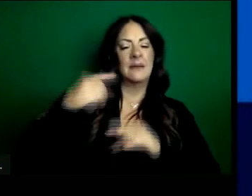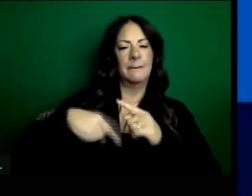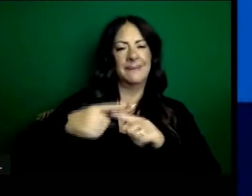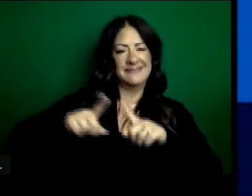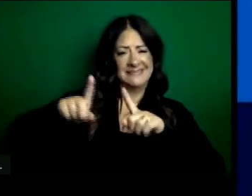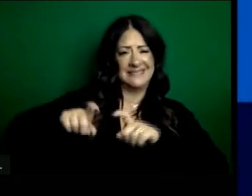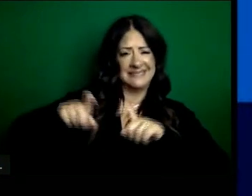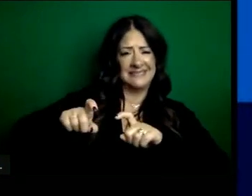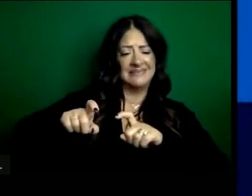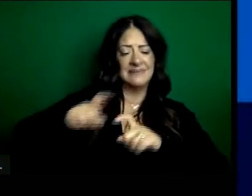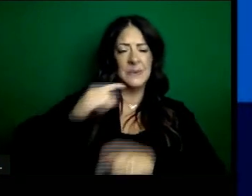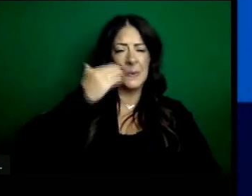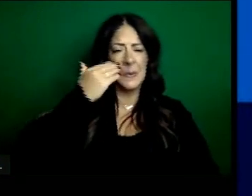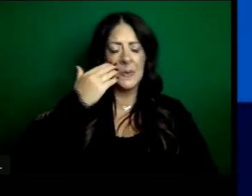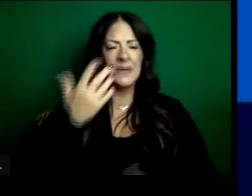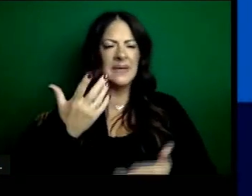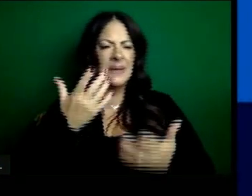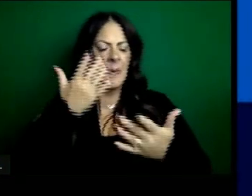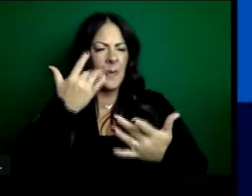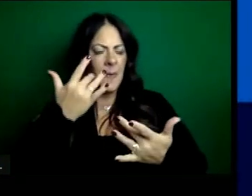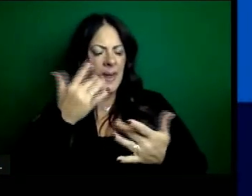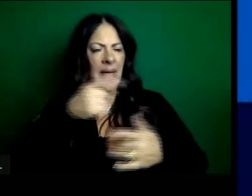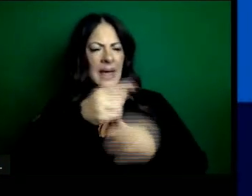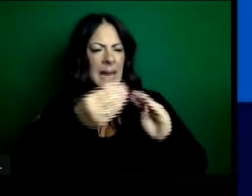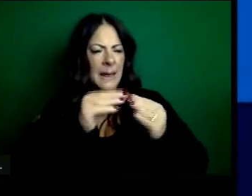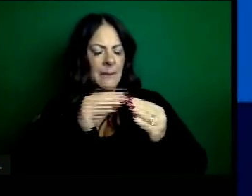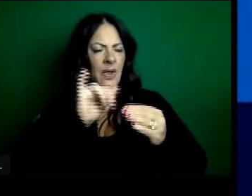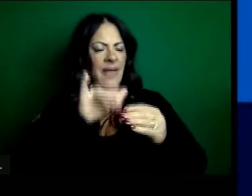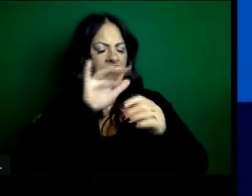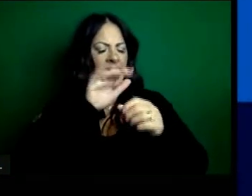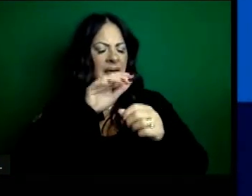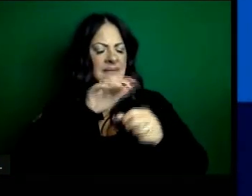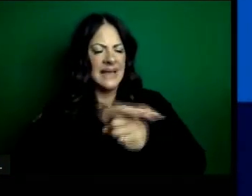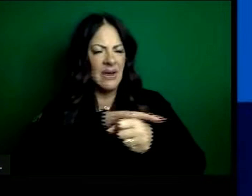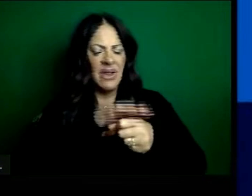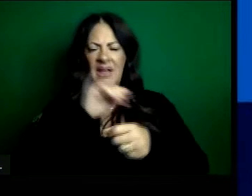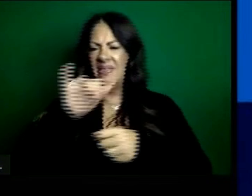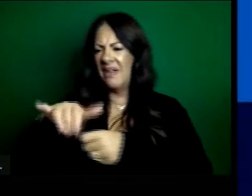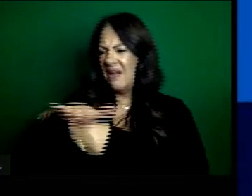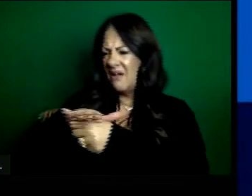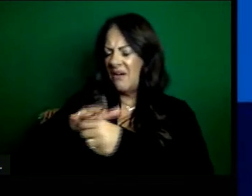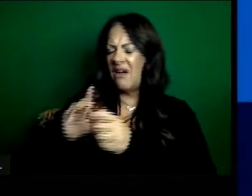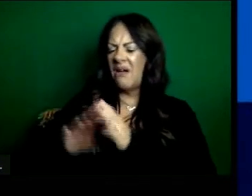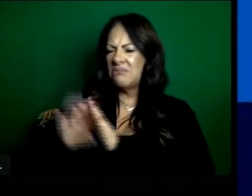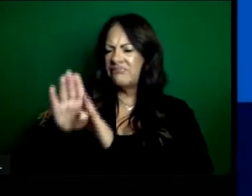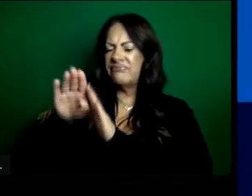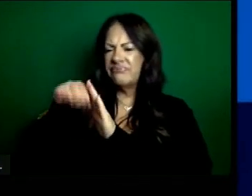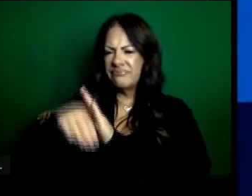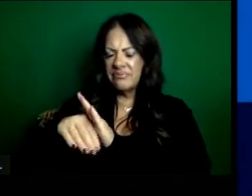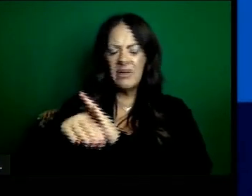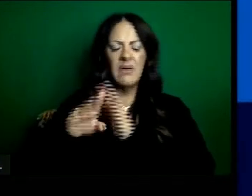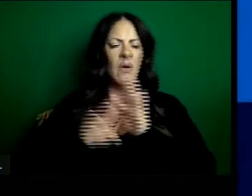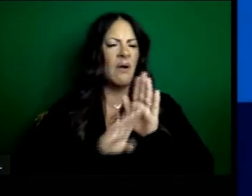NEXT SLIDE. SO, WE HAVE BEEN TALKING A LOT SINCE THE BEGINNING ABOUT